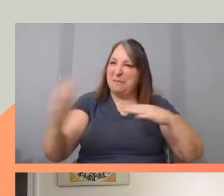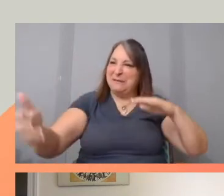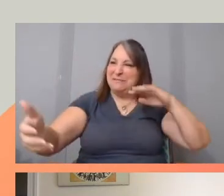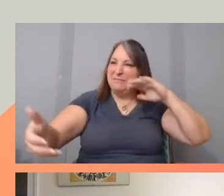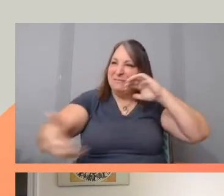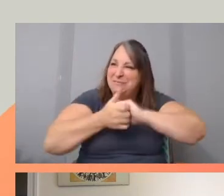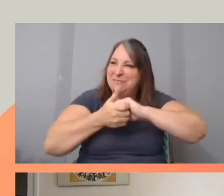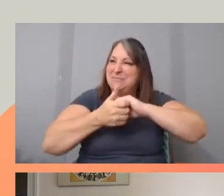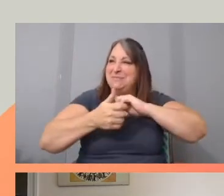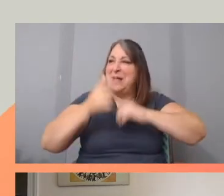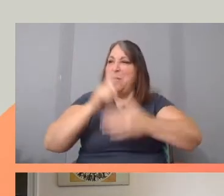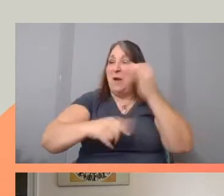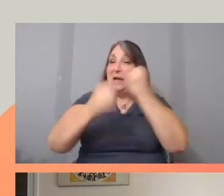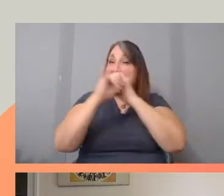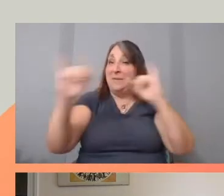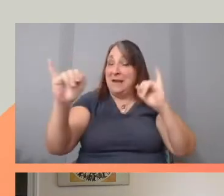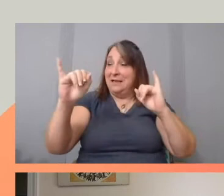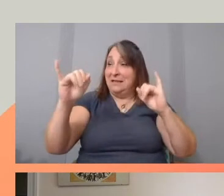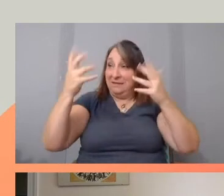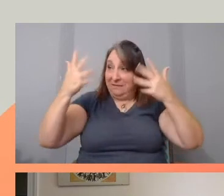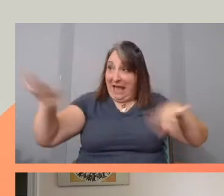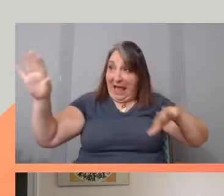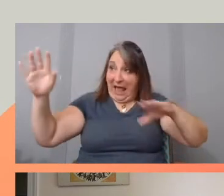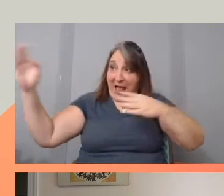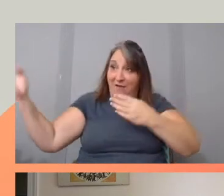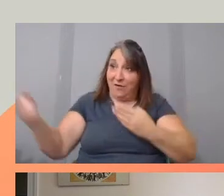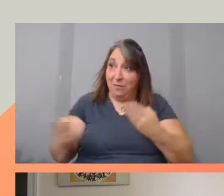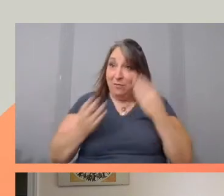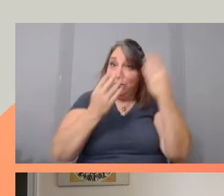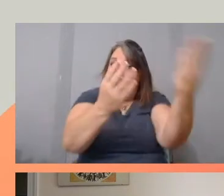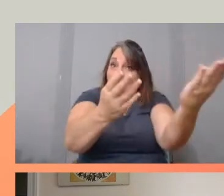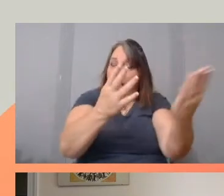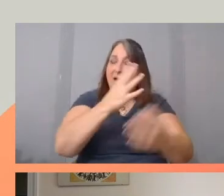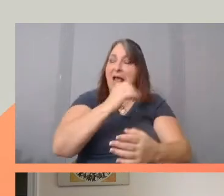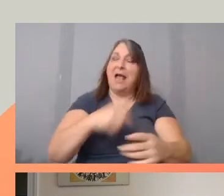and can bring to public broadcasting,